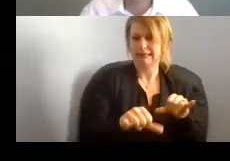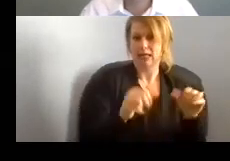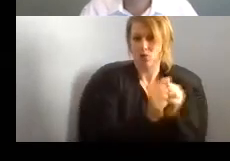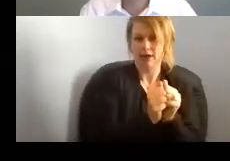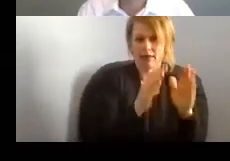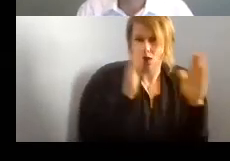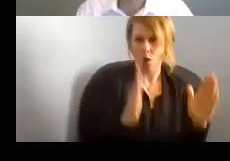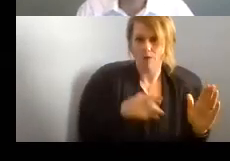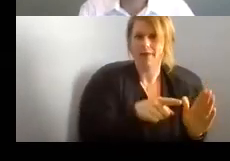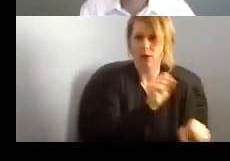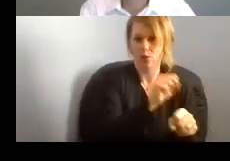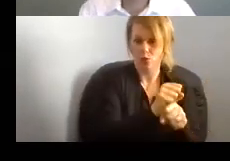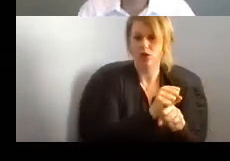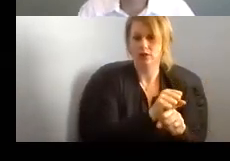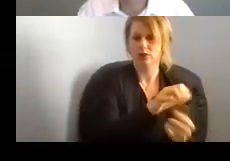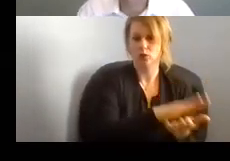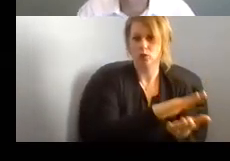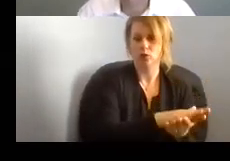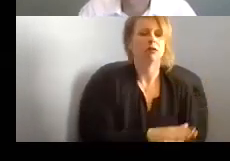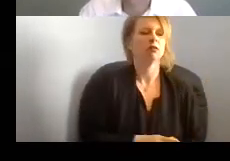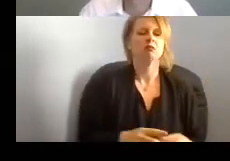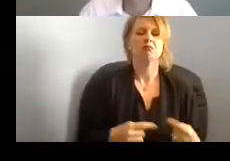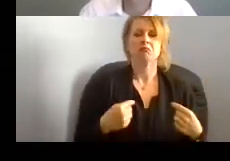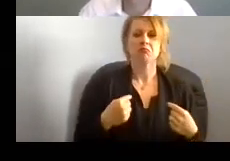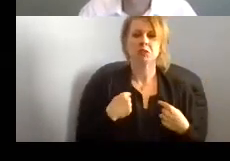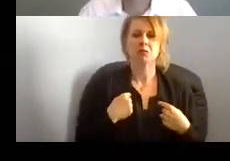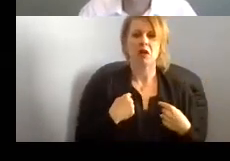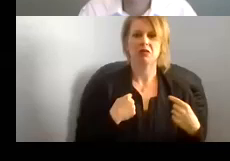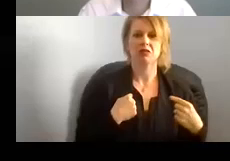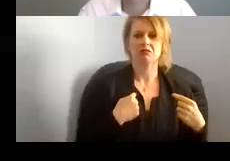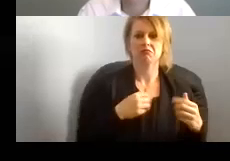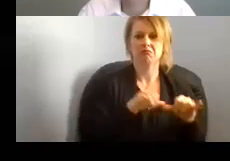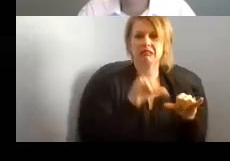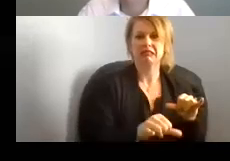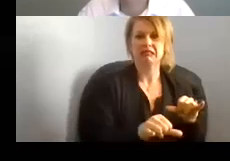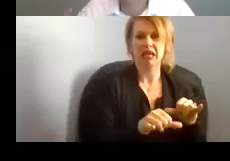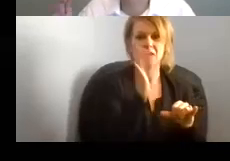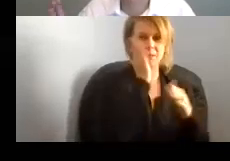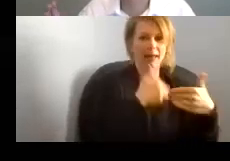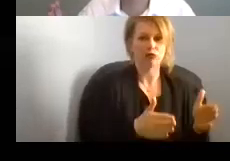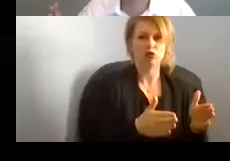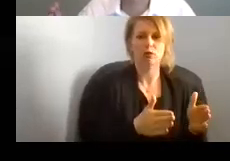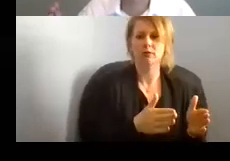And I was in the bedroom of one of the kids that was at college. And right as I fell asleep, I looked up, and the book that I saw on the